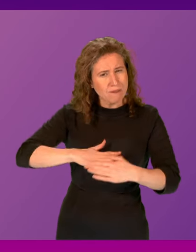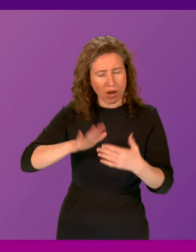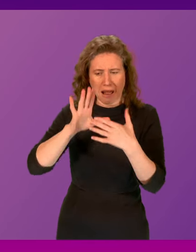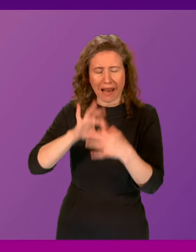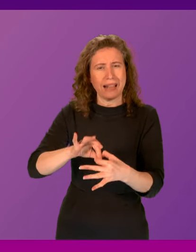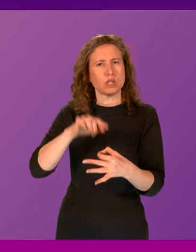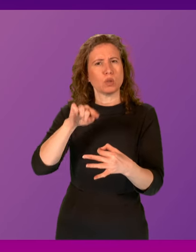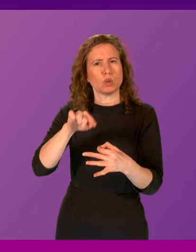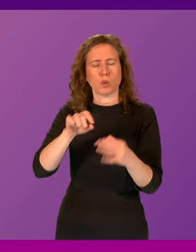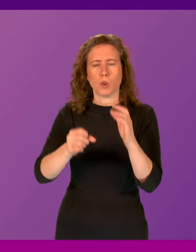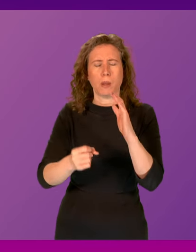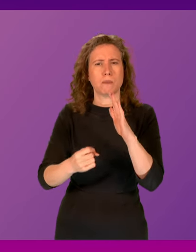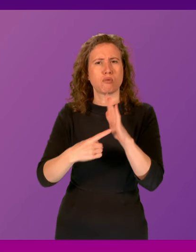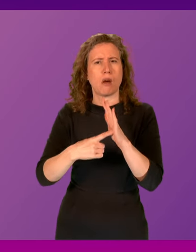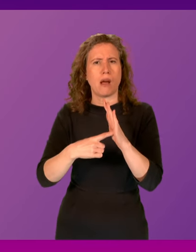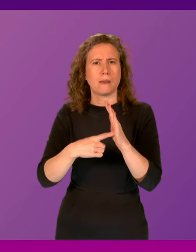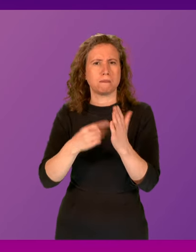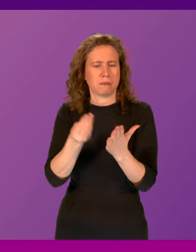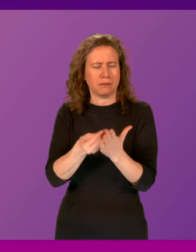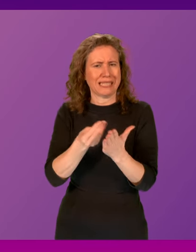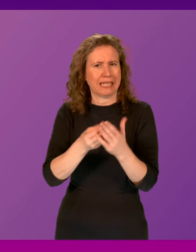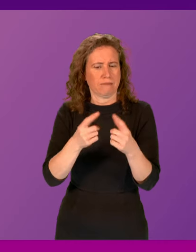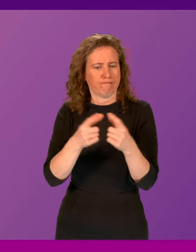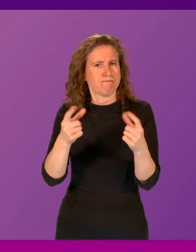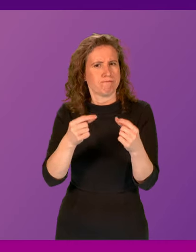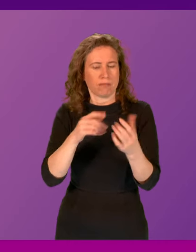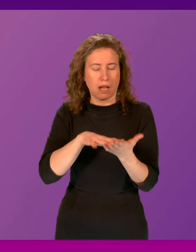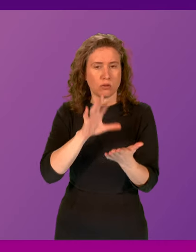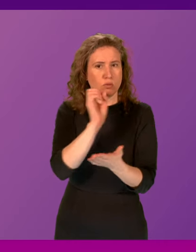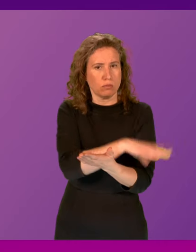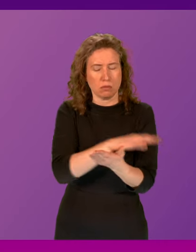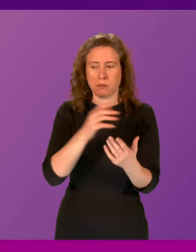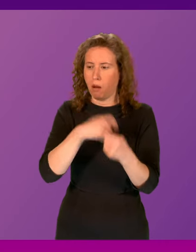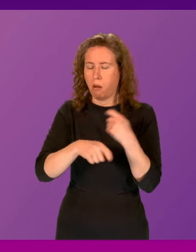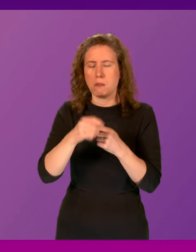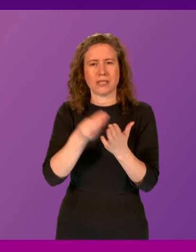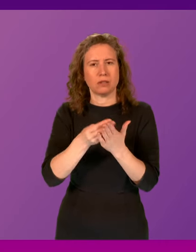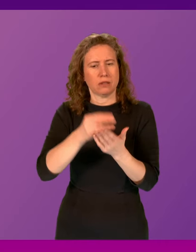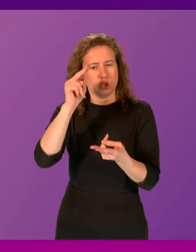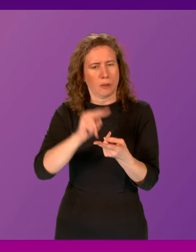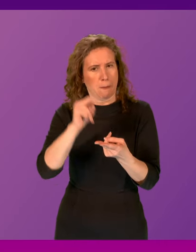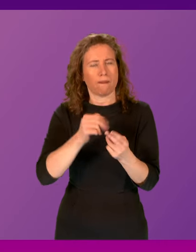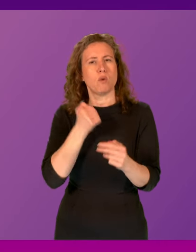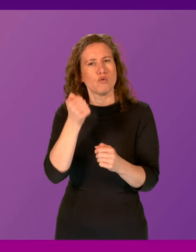been carried out since the inception of the removal of peak rail fares pilot.